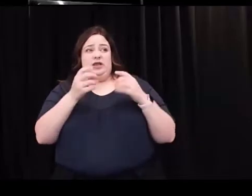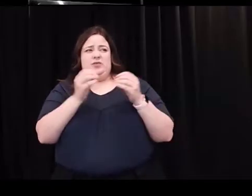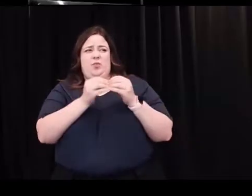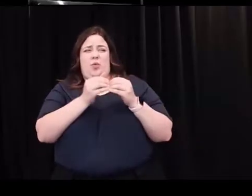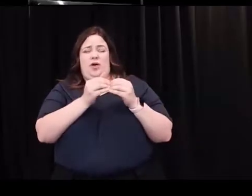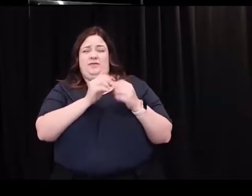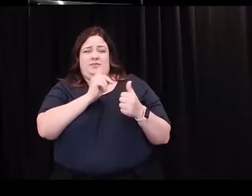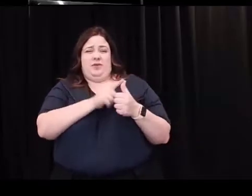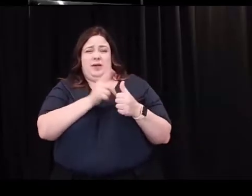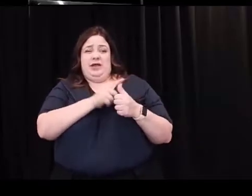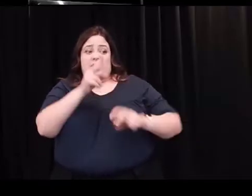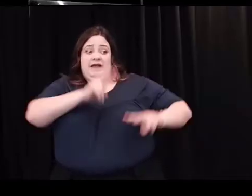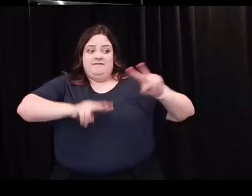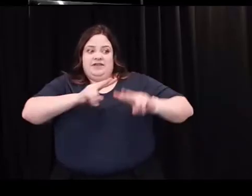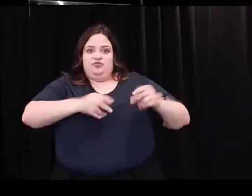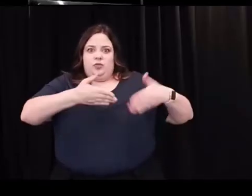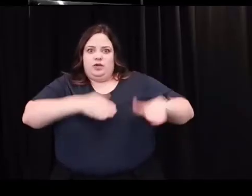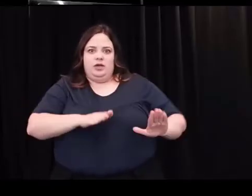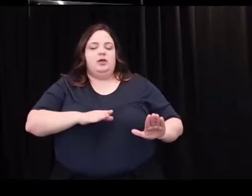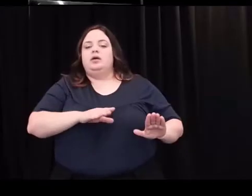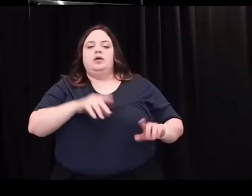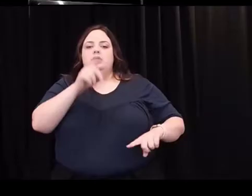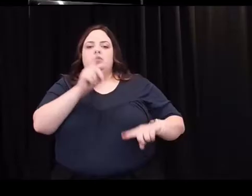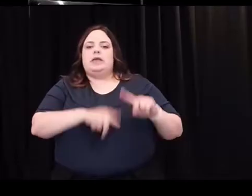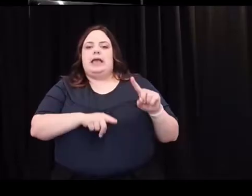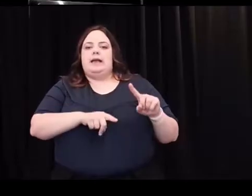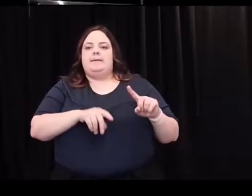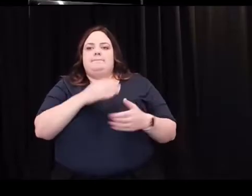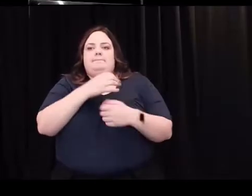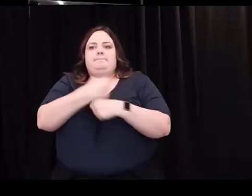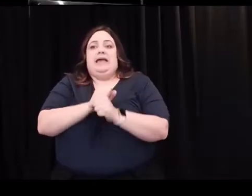you know you're not going to be able to make that part of it fully accessible, but there's going